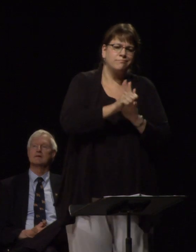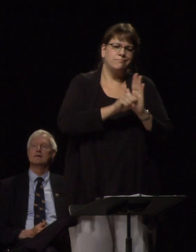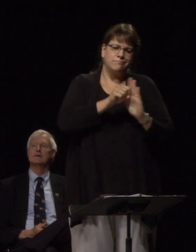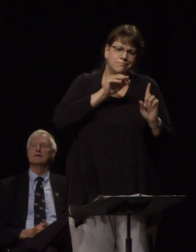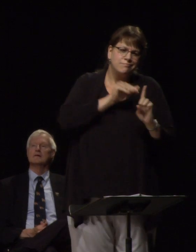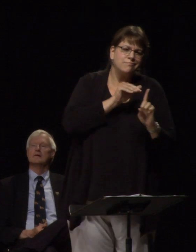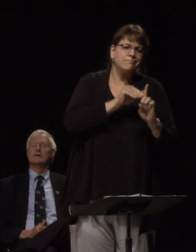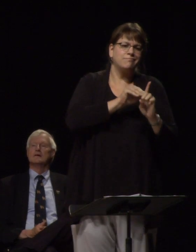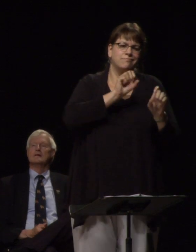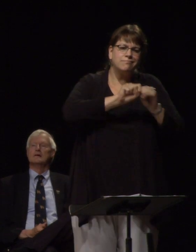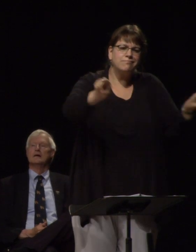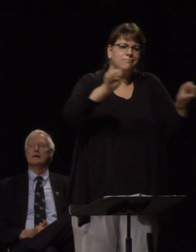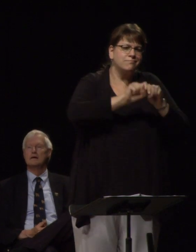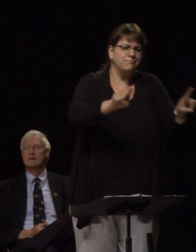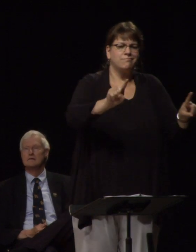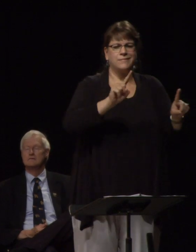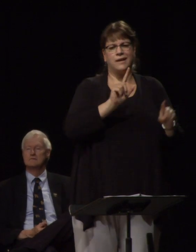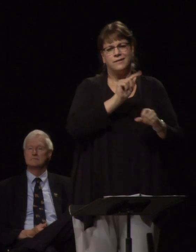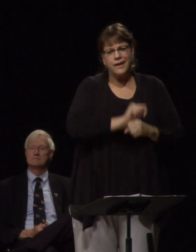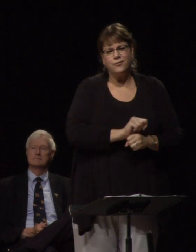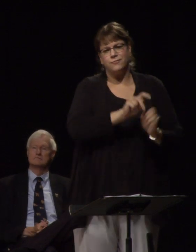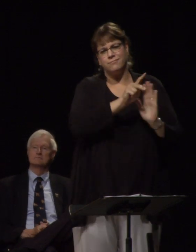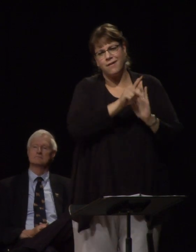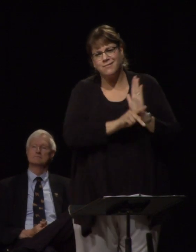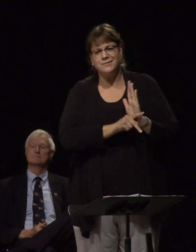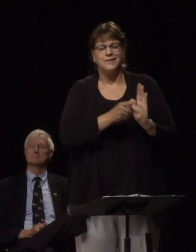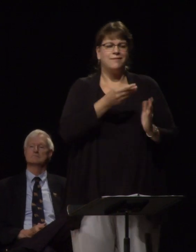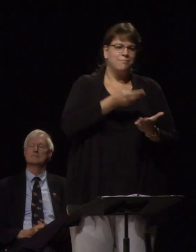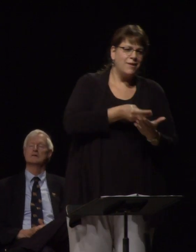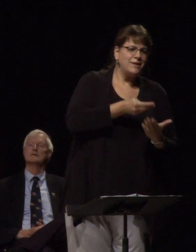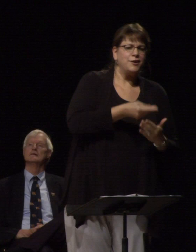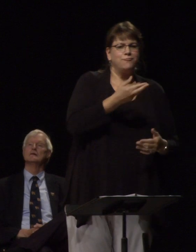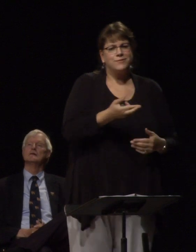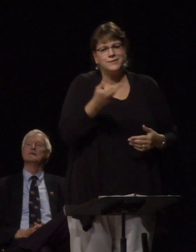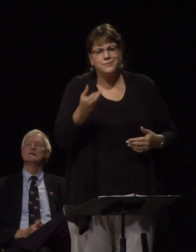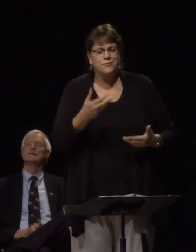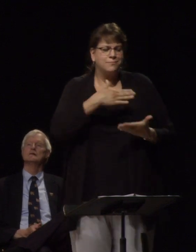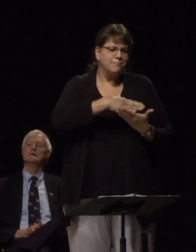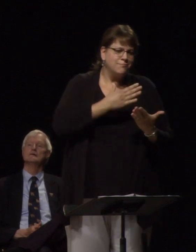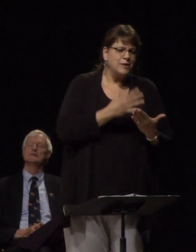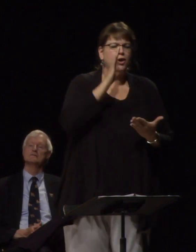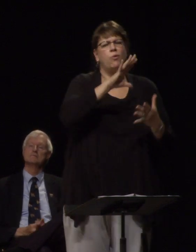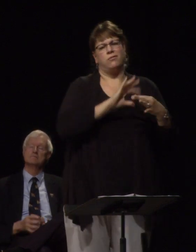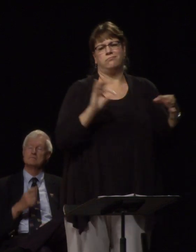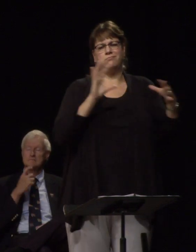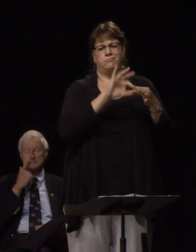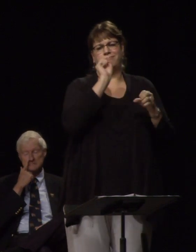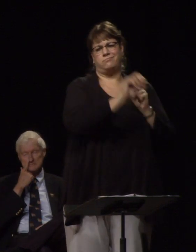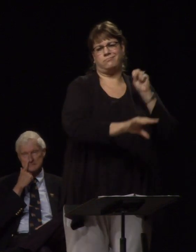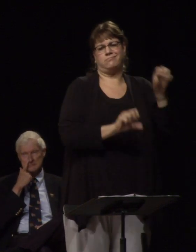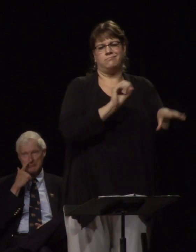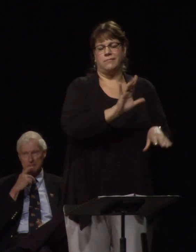MONTHS AHEAD, TENURE POLICY, RESOURCE ALLOCATION AND BUDGET REPORTS, I'D LIKE TO SPEND A